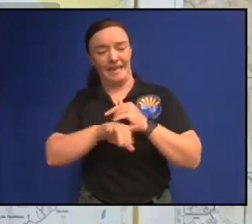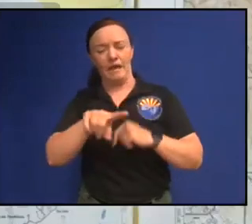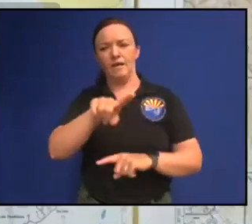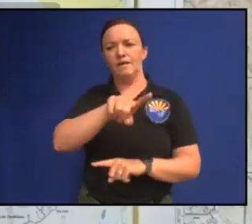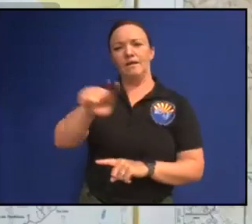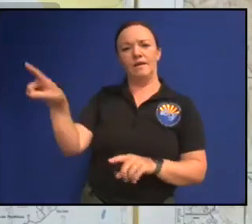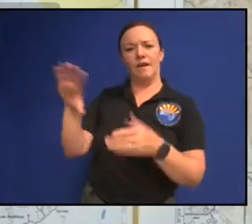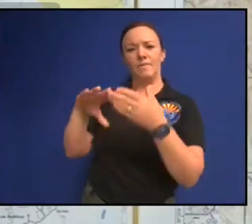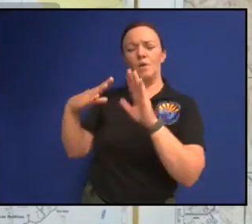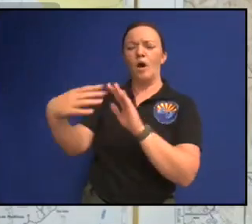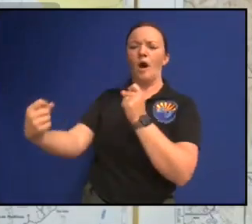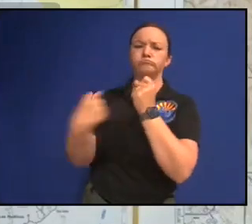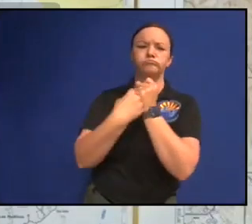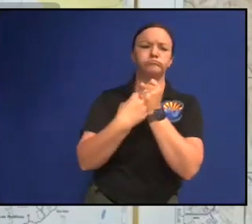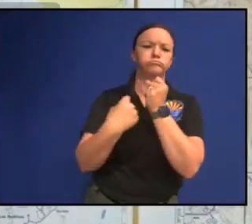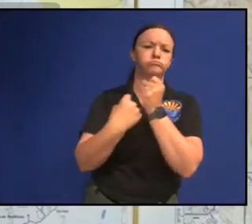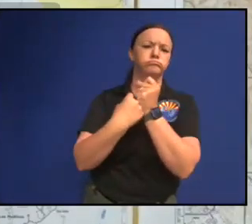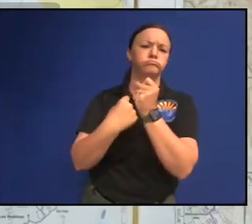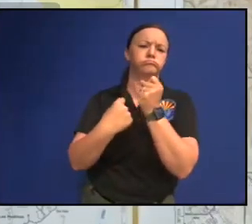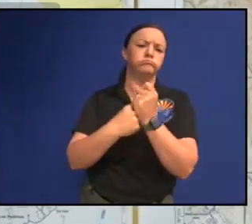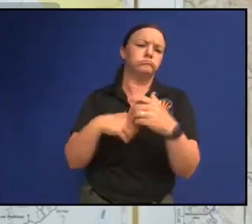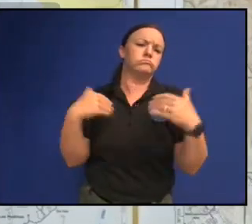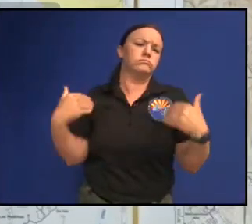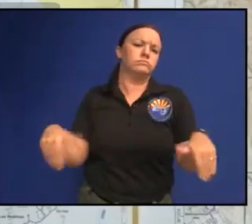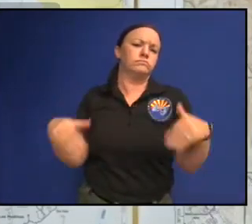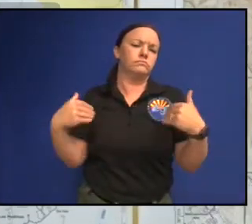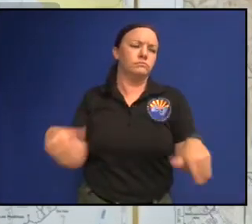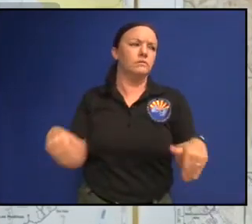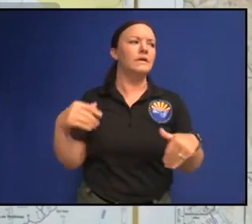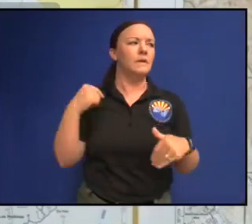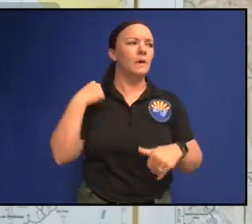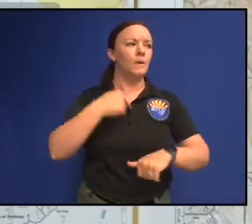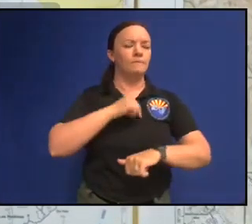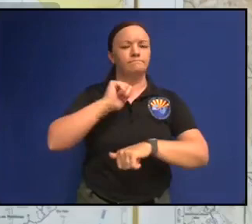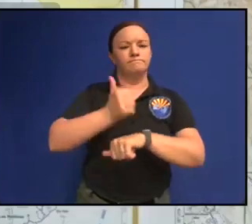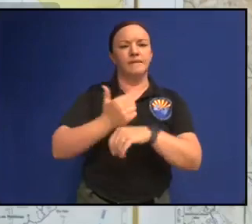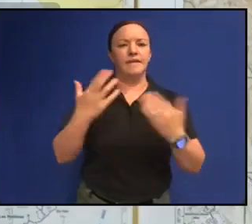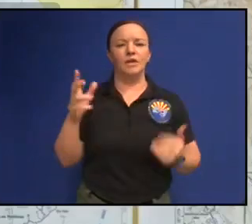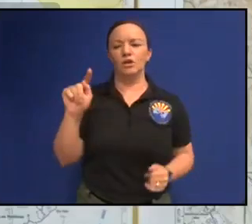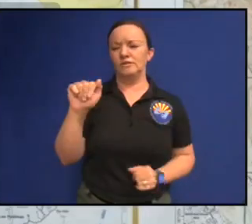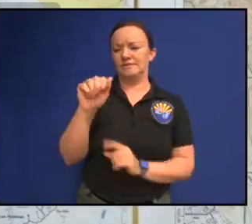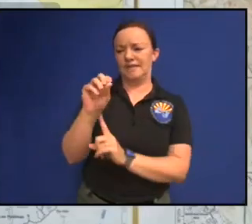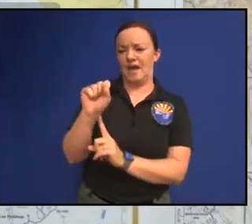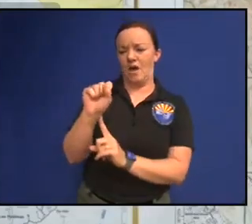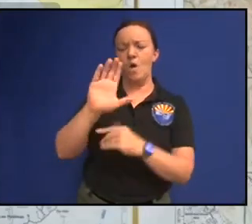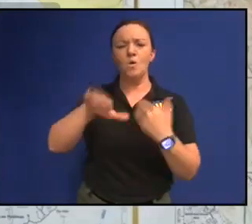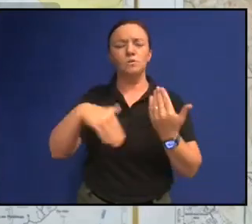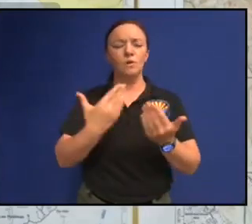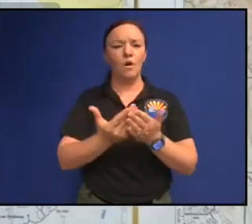BEEN UP HERE IN TAOS. ALL THE COMMUNITIES SURROUNDING THE NORTH ZONE THAT WE HAVE BEEN RESPONSIBLE FOR HAVE